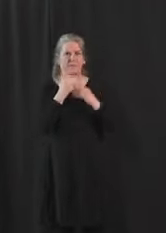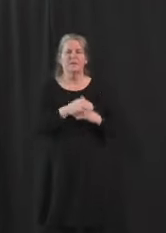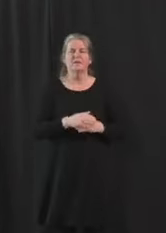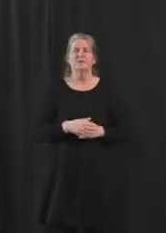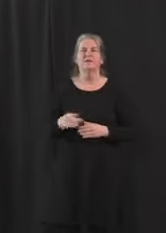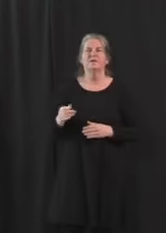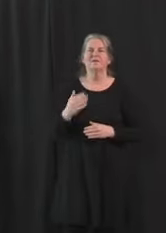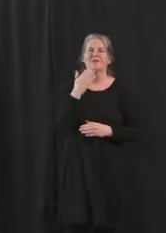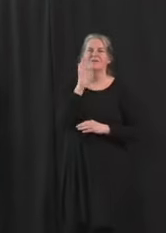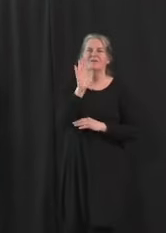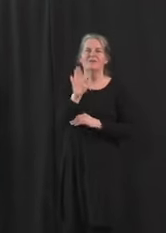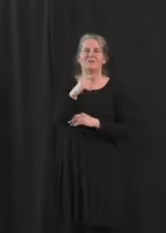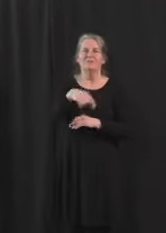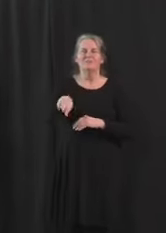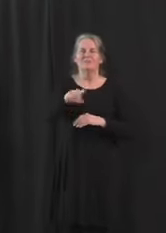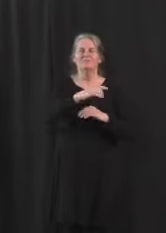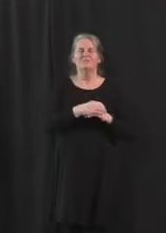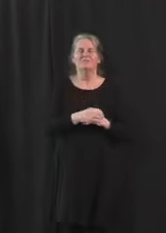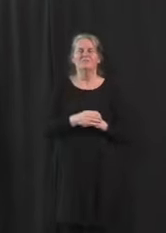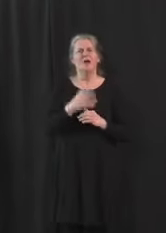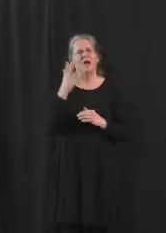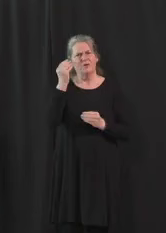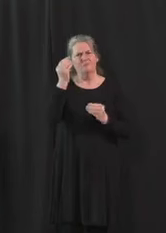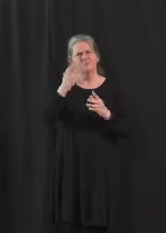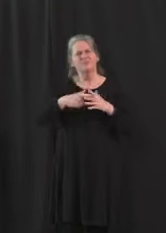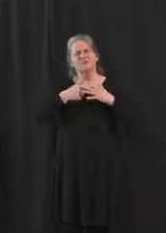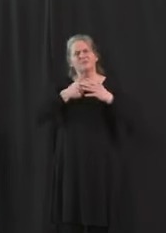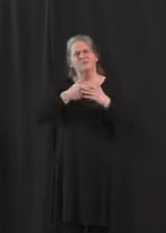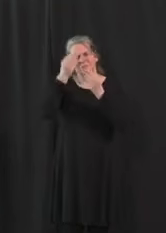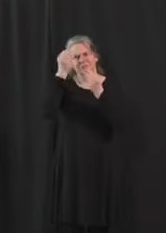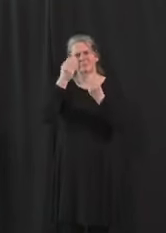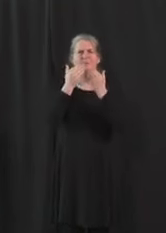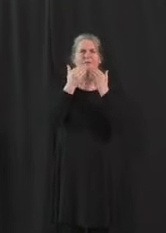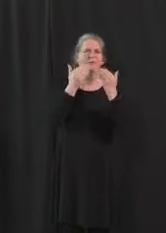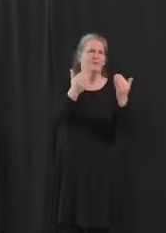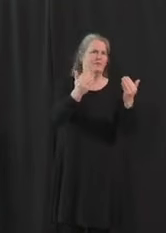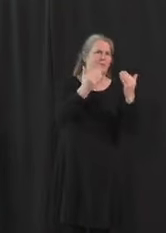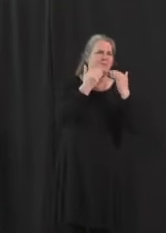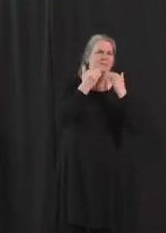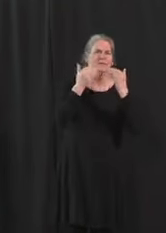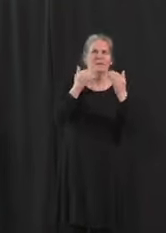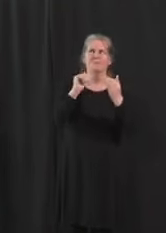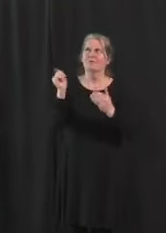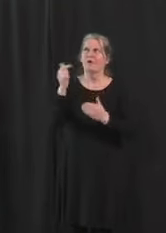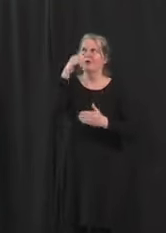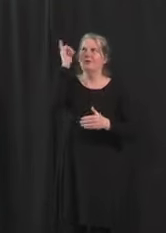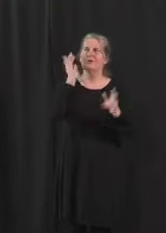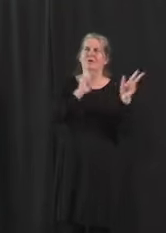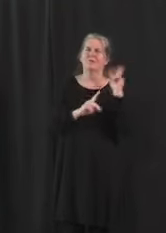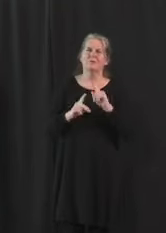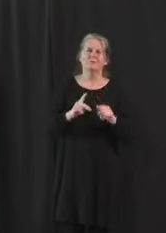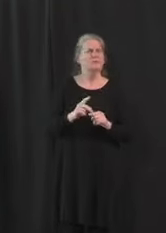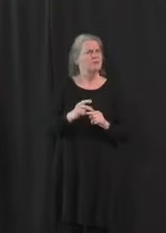GOOD AFTERNOON, EVERYONE. I DO WANT TO BEGIN BY JUST THANKING ALL OF YUKONERS FOR BEING SO VIGILANT OVER THE WEEKEND.